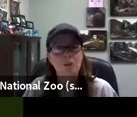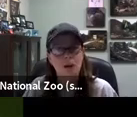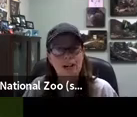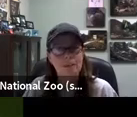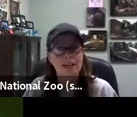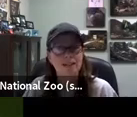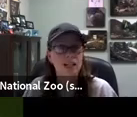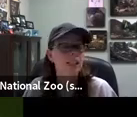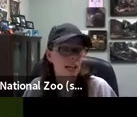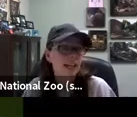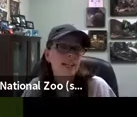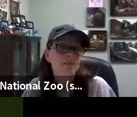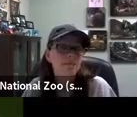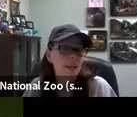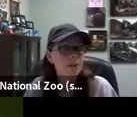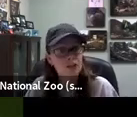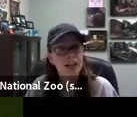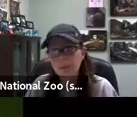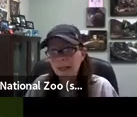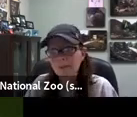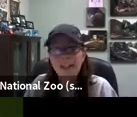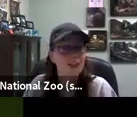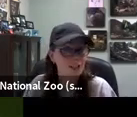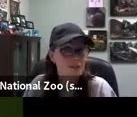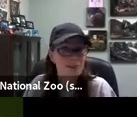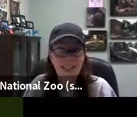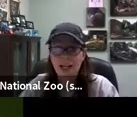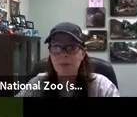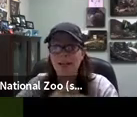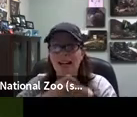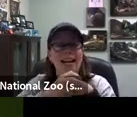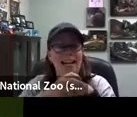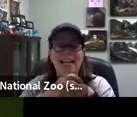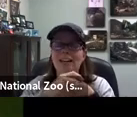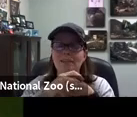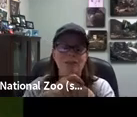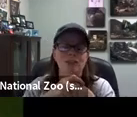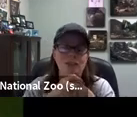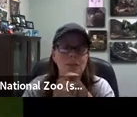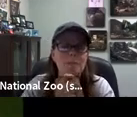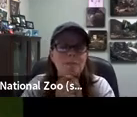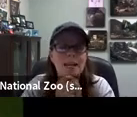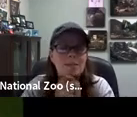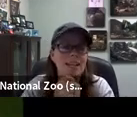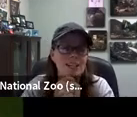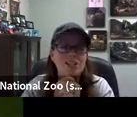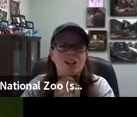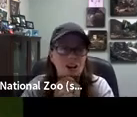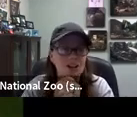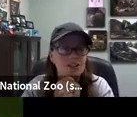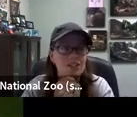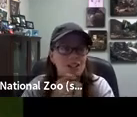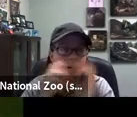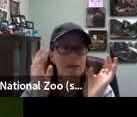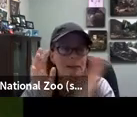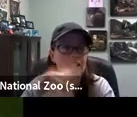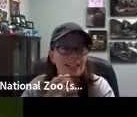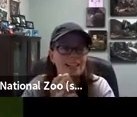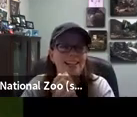worry about a lion maybe trying to bite me or something, but I have,